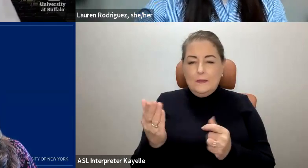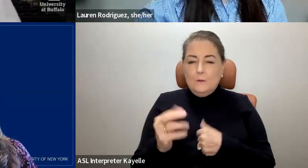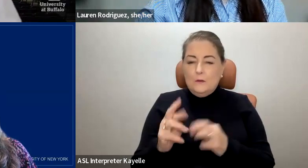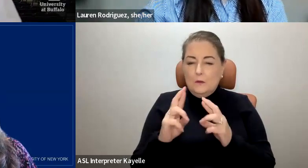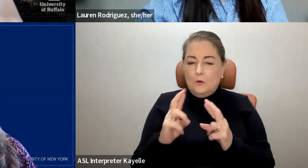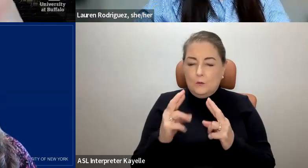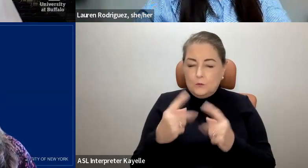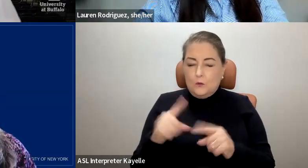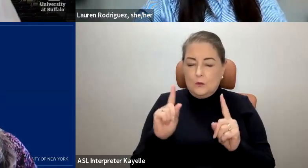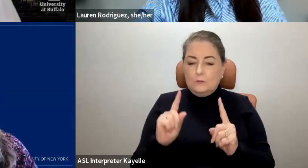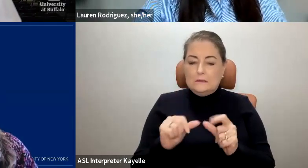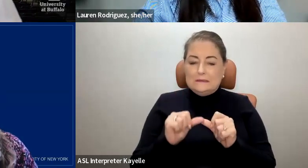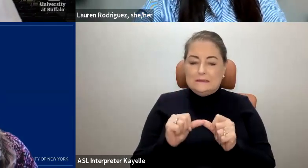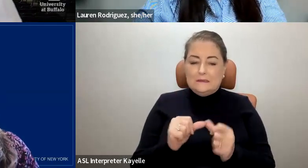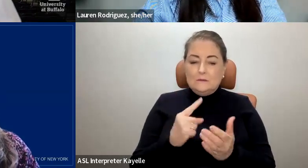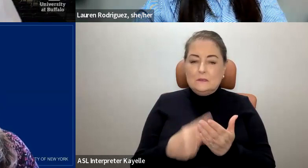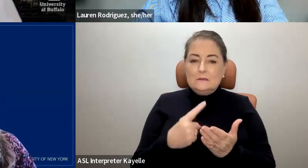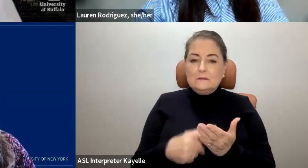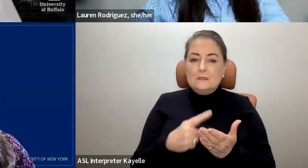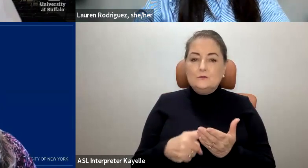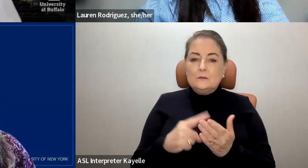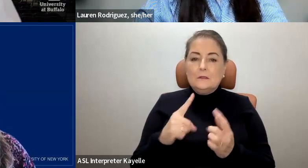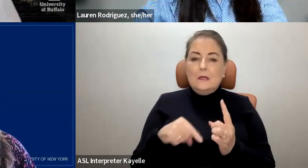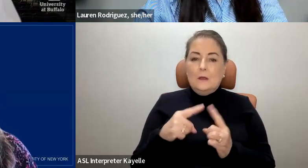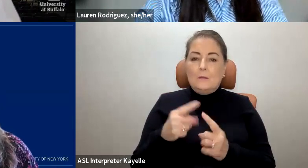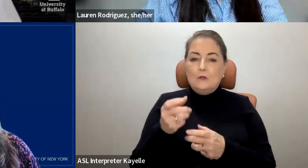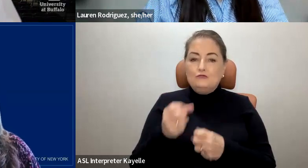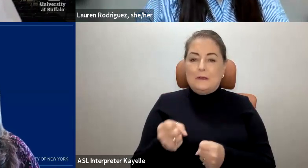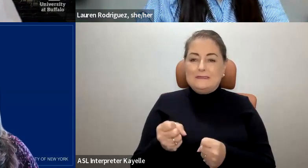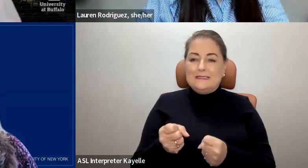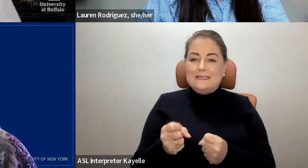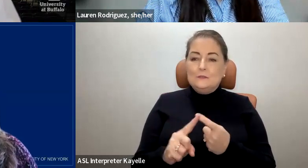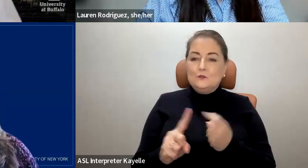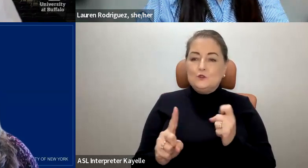continue the discussion about trusted sources. And whether